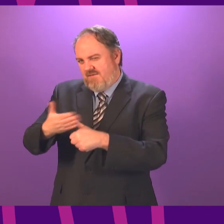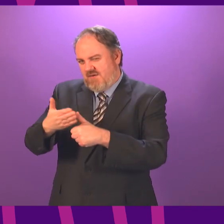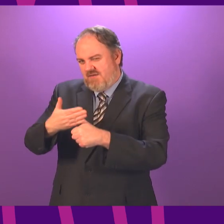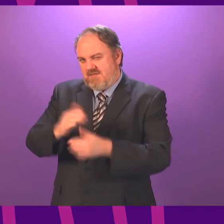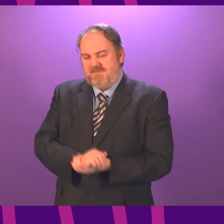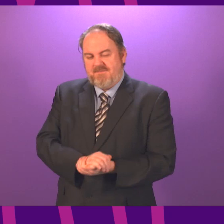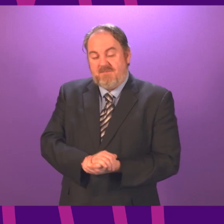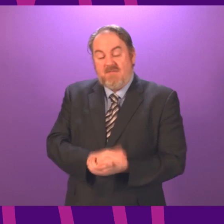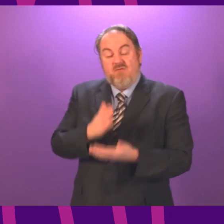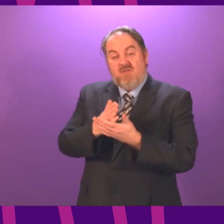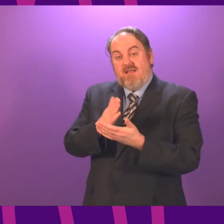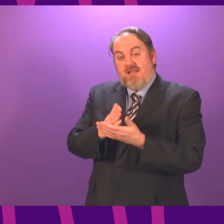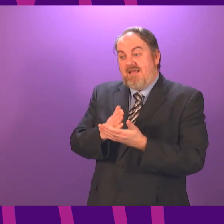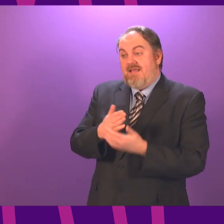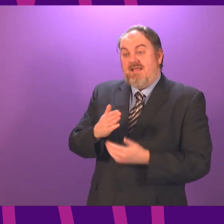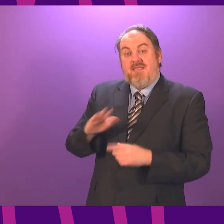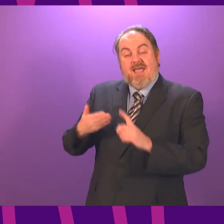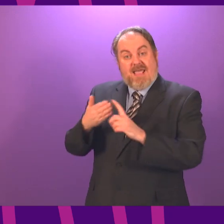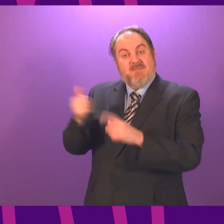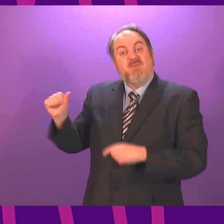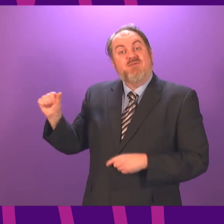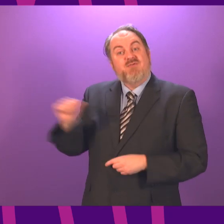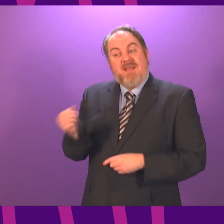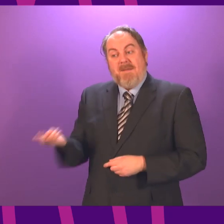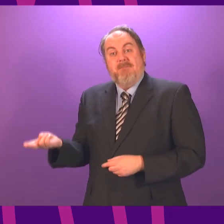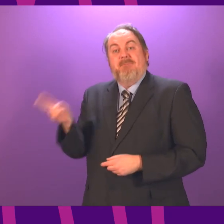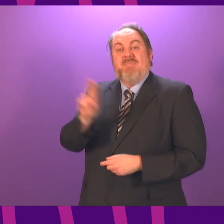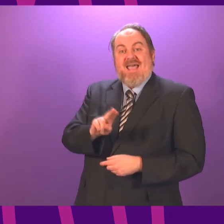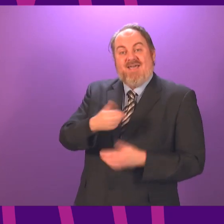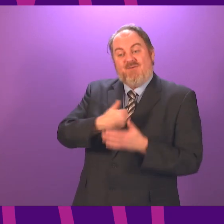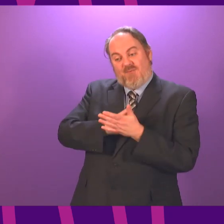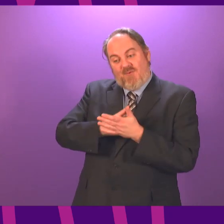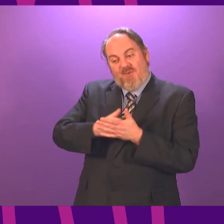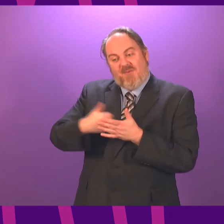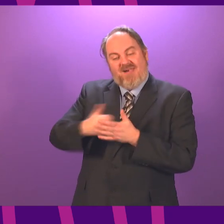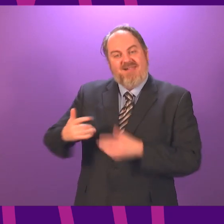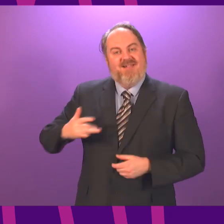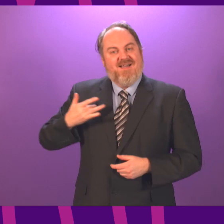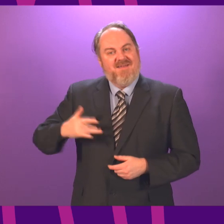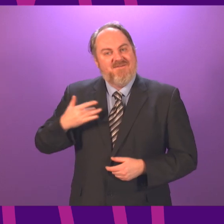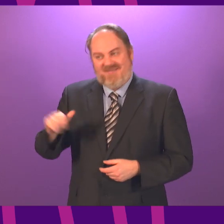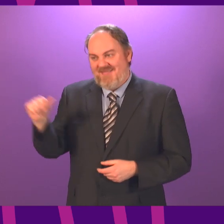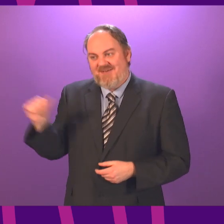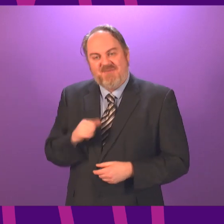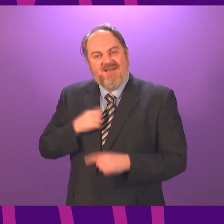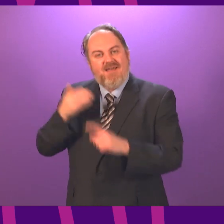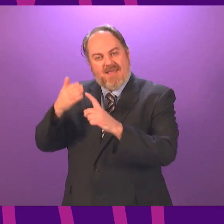can give us back at some stage some greater normality that we would not otherwise get, let us think about it, but let us think about it properly.